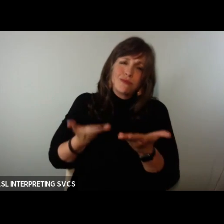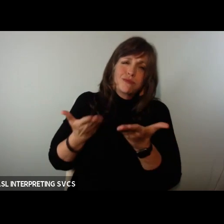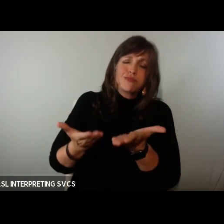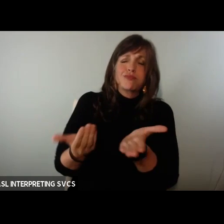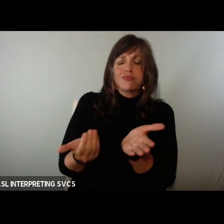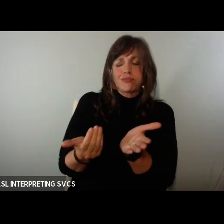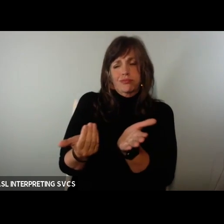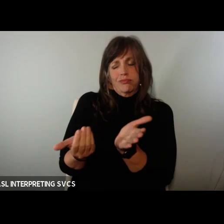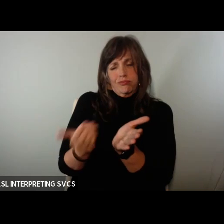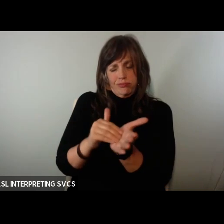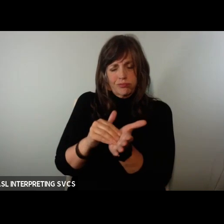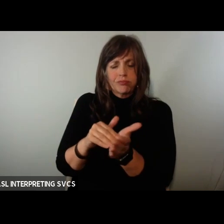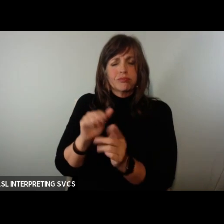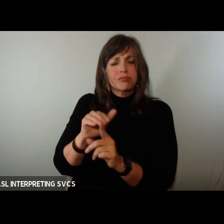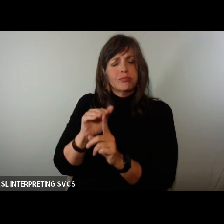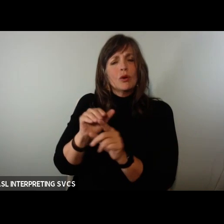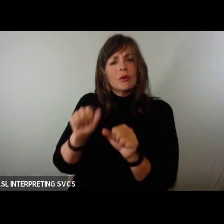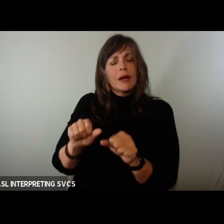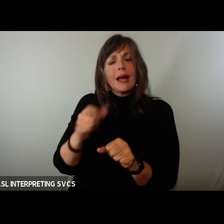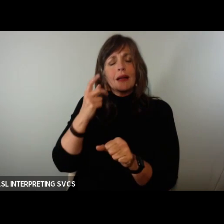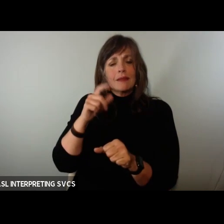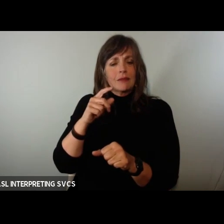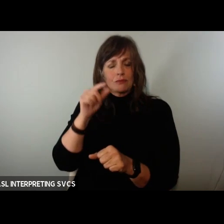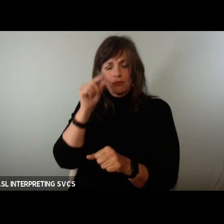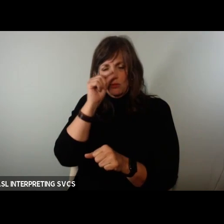which you can do by Googling your city or county